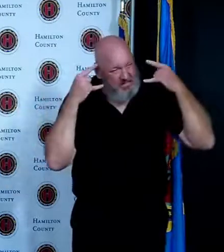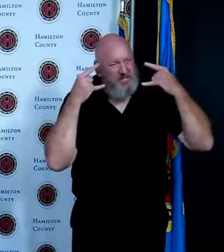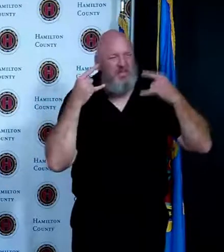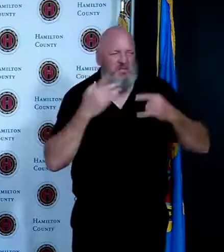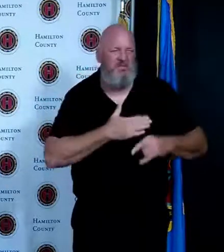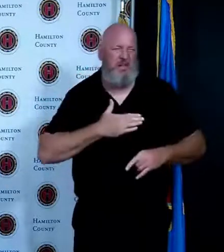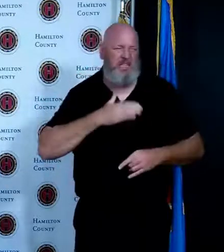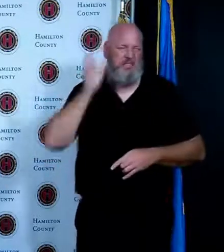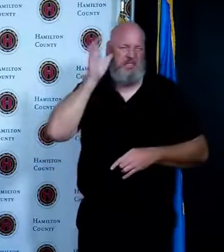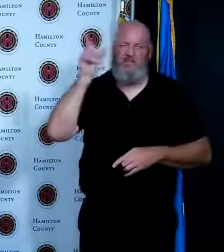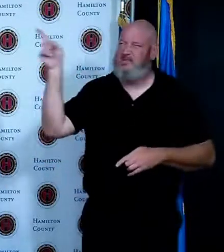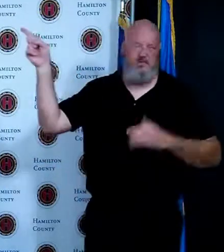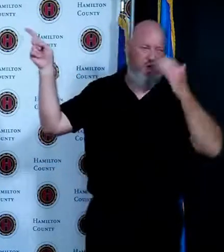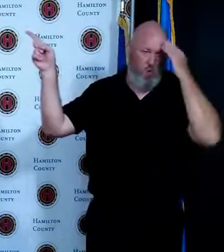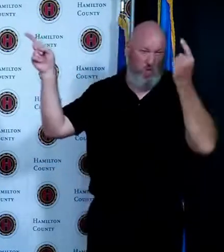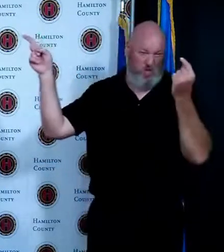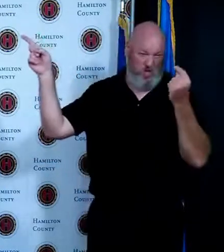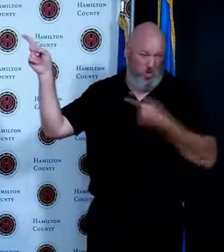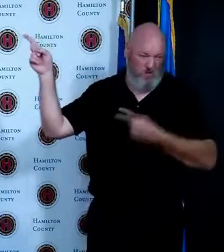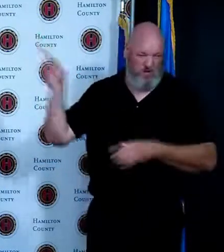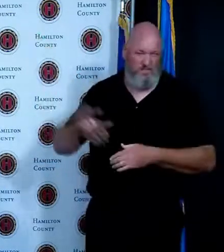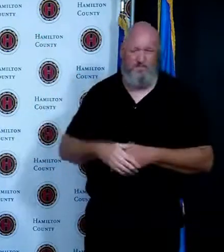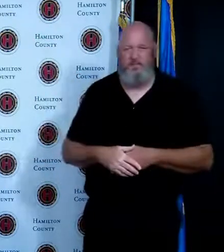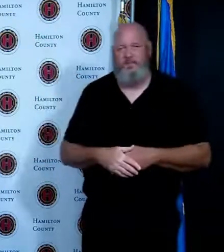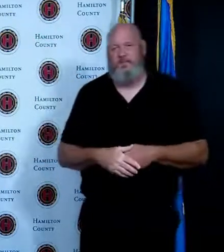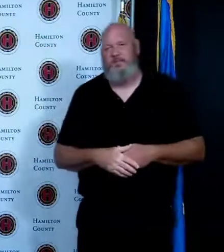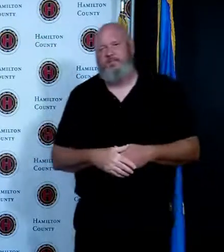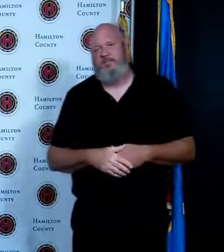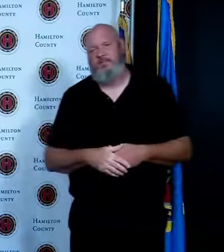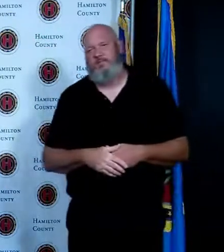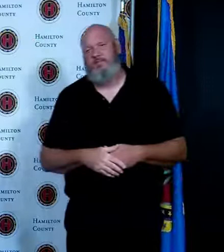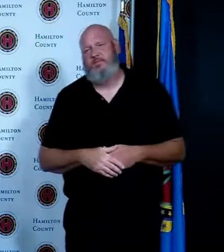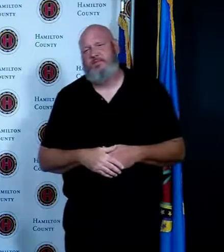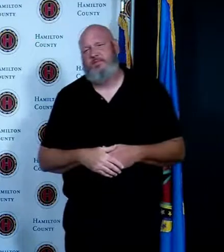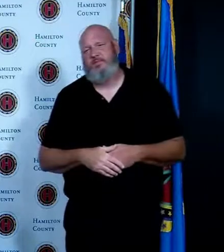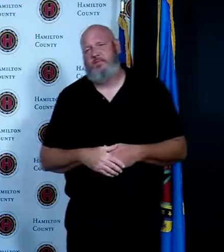thing for us to do right now and so I mean personally I'm hopeful that some of